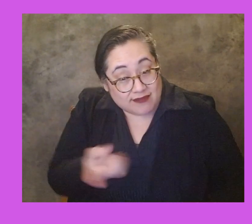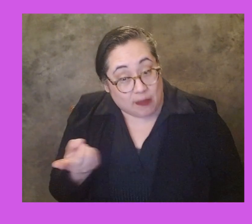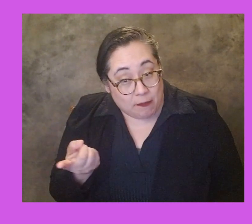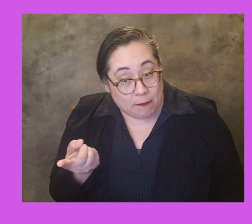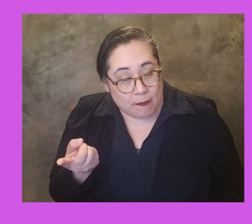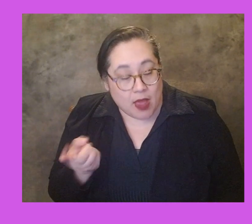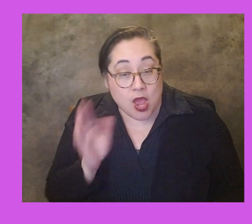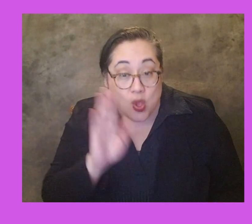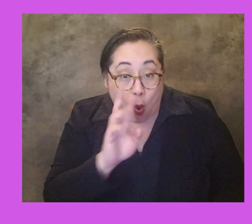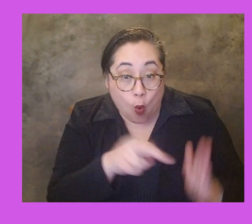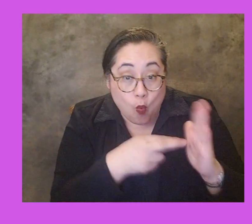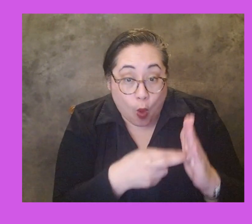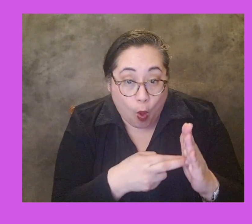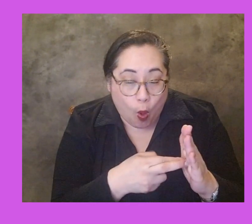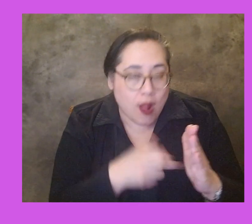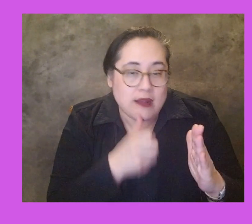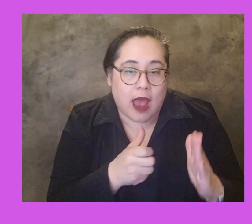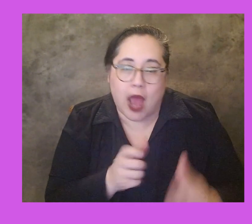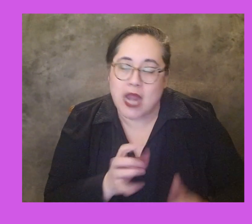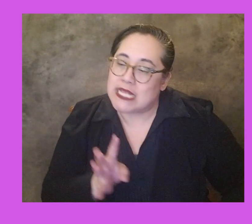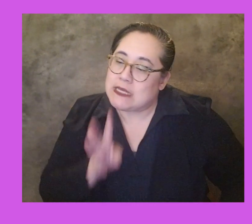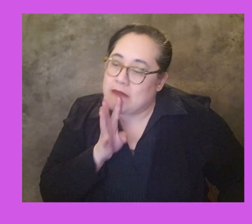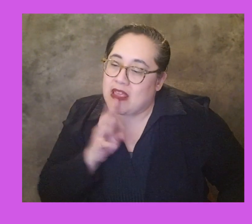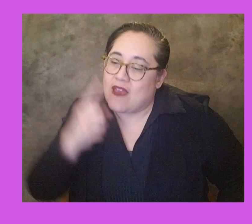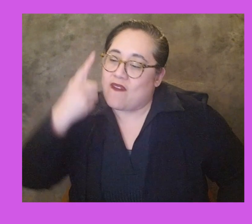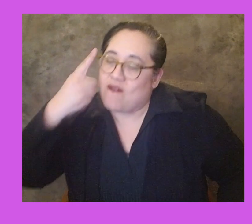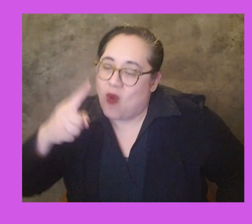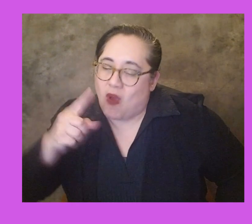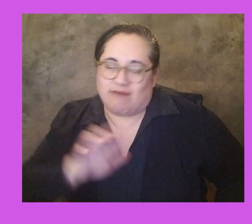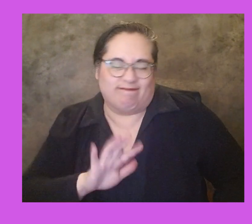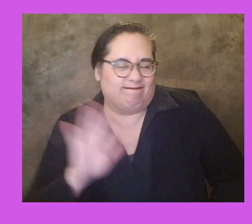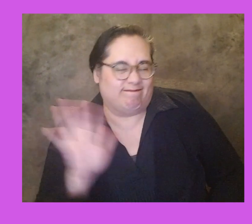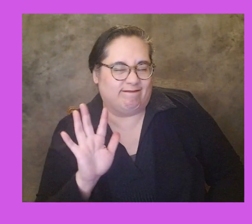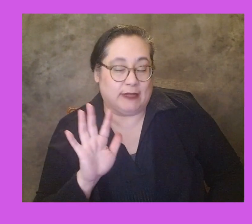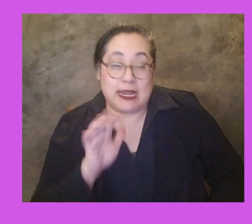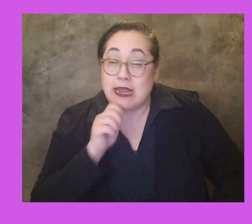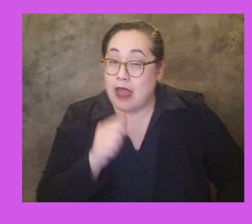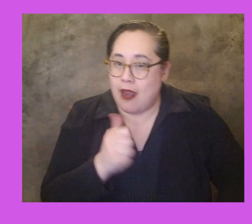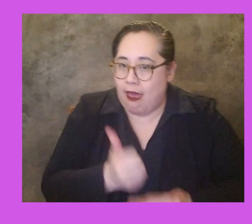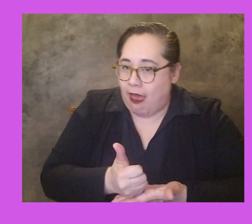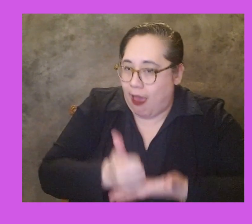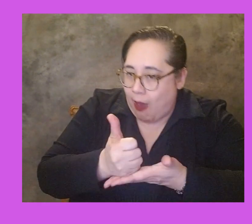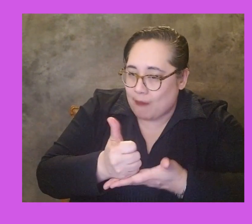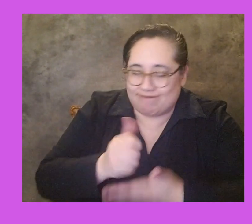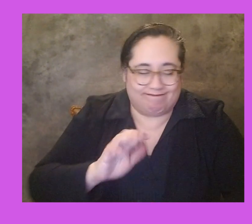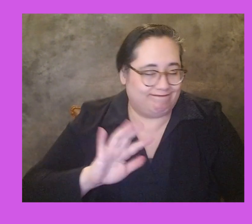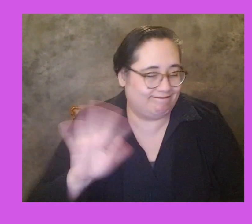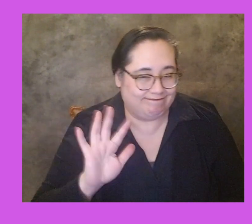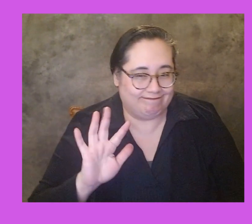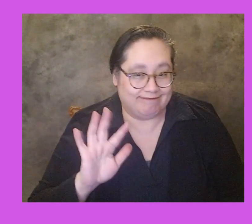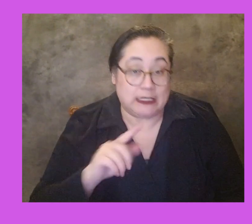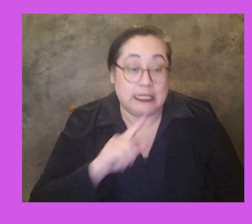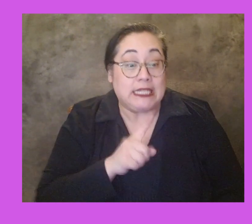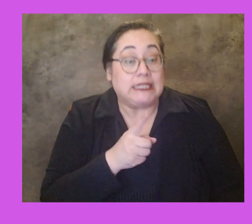and it's not to help. It's to be a bridge and make connections possible.